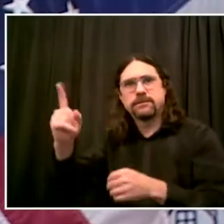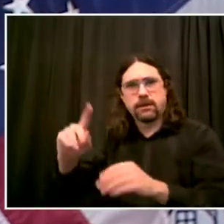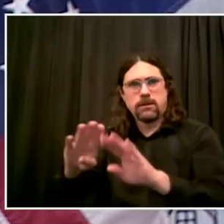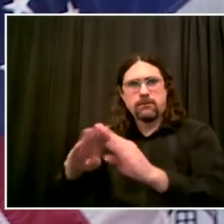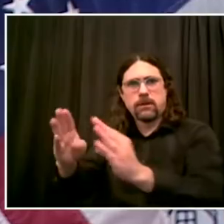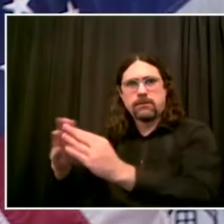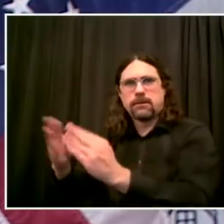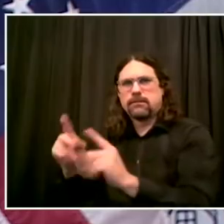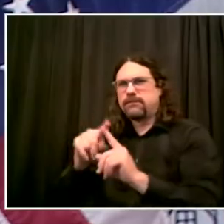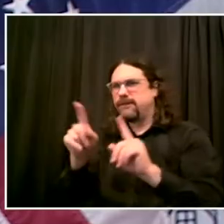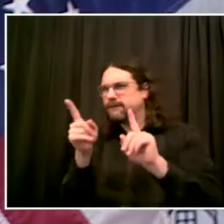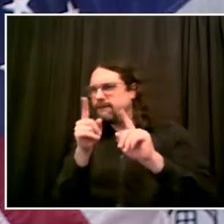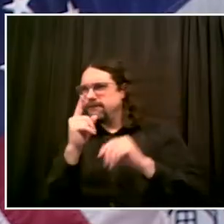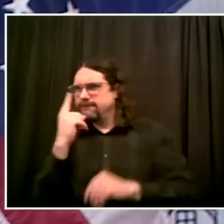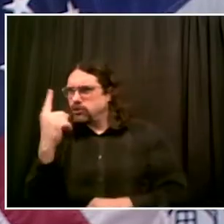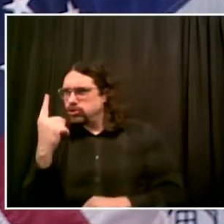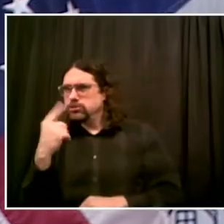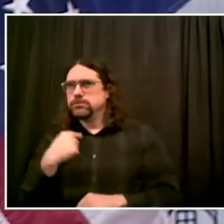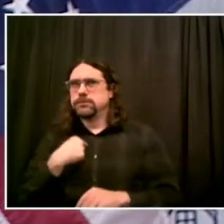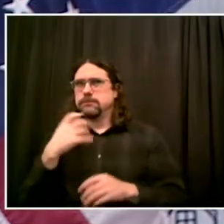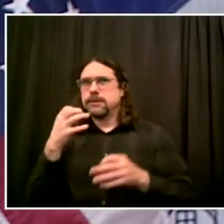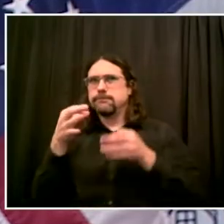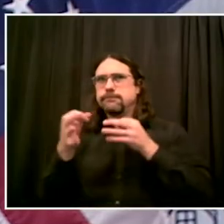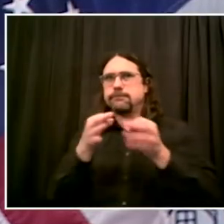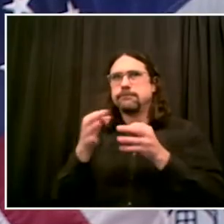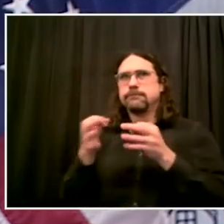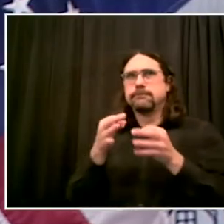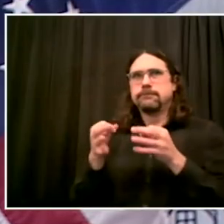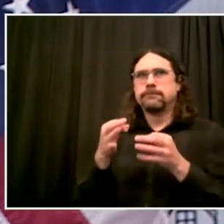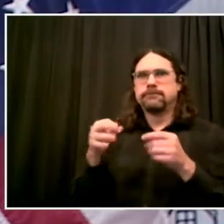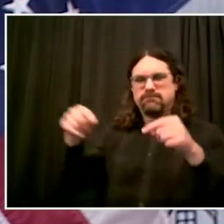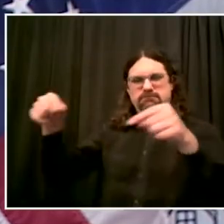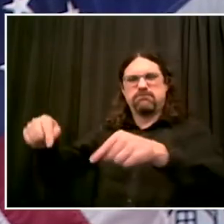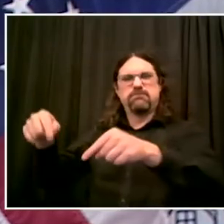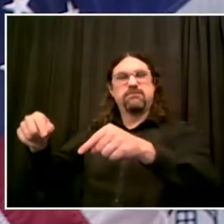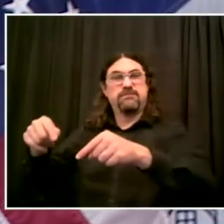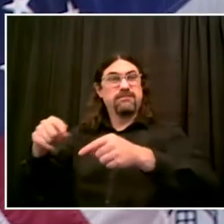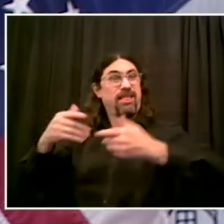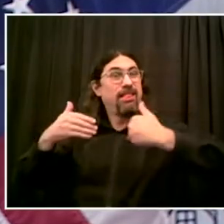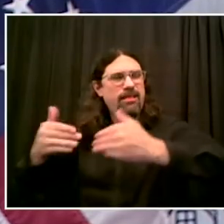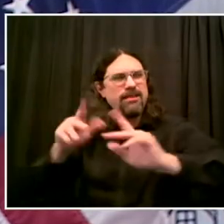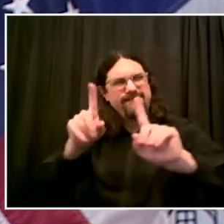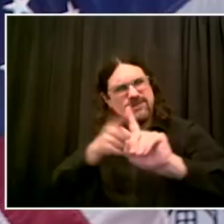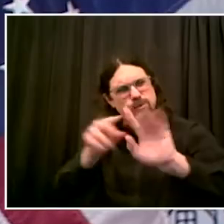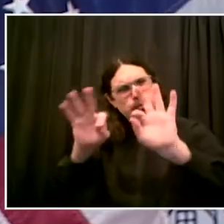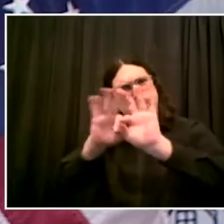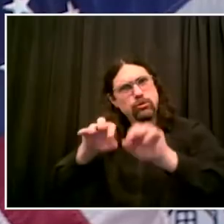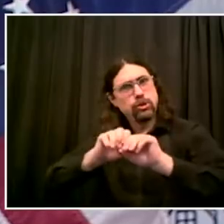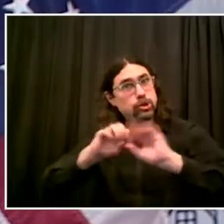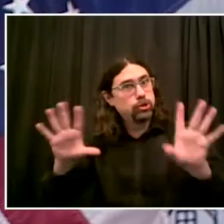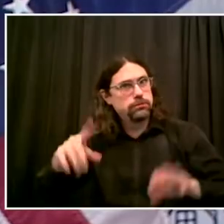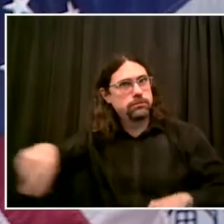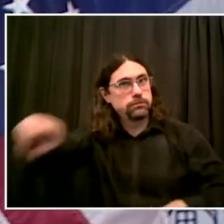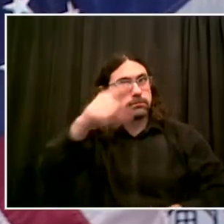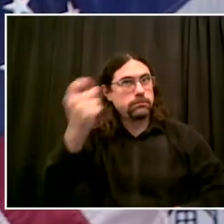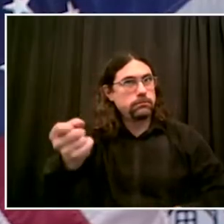LIKE AND PHASE 1. WE NEED TO LOOK AT WHAT ARE THE